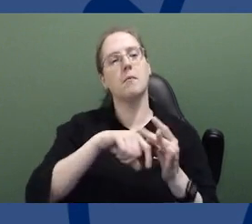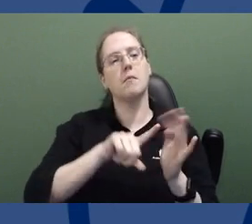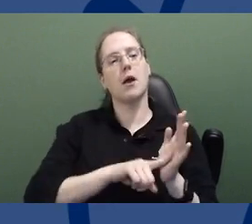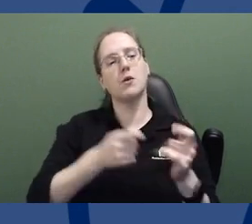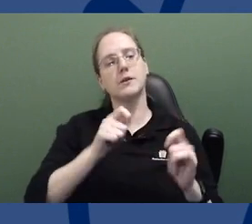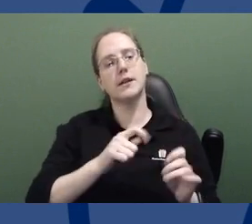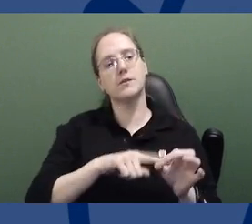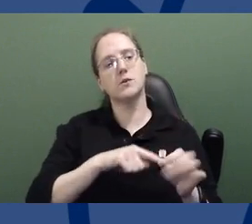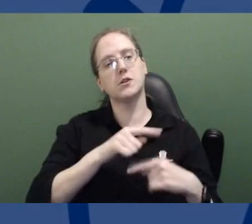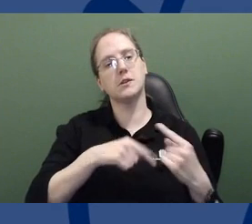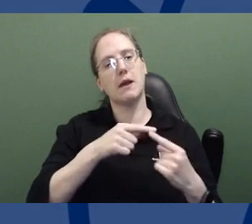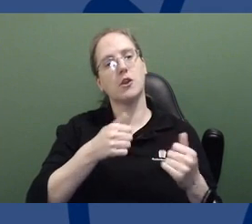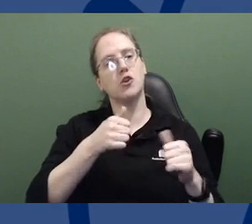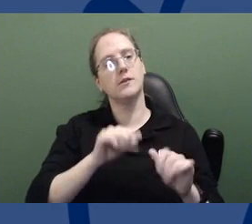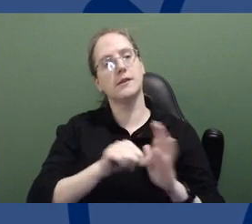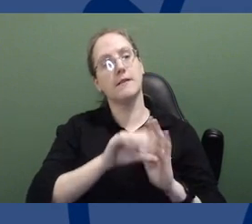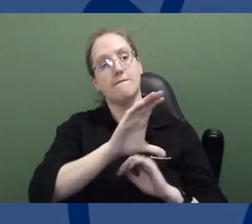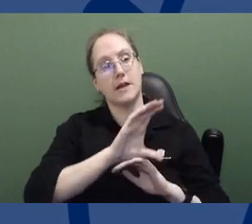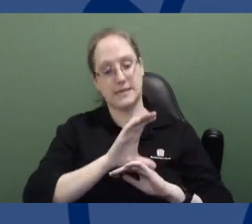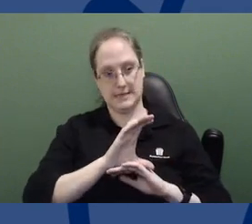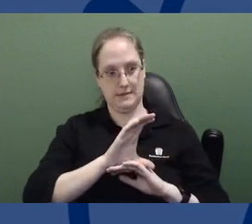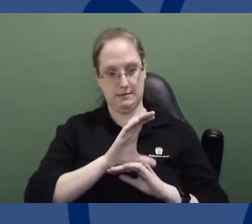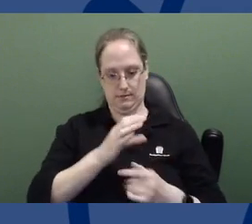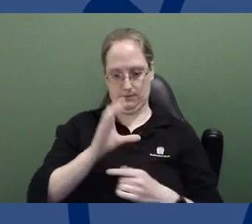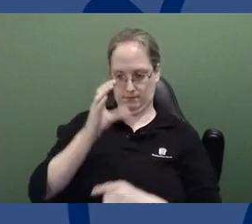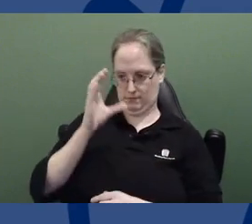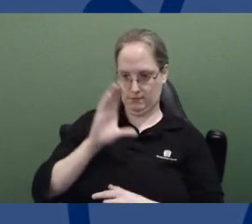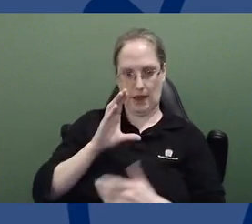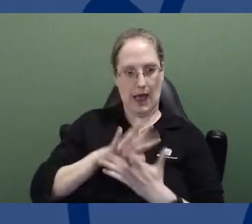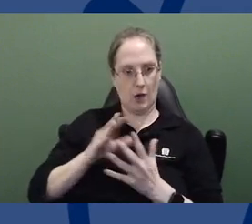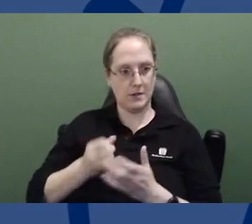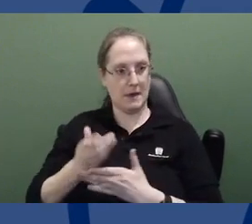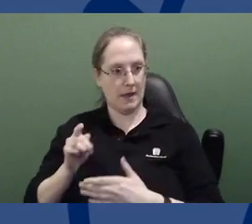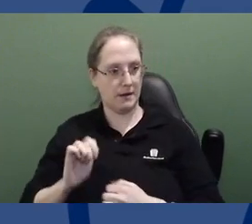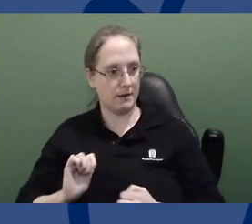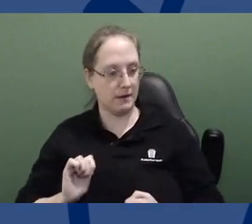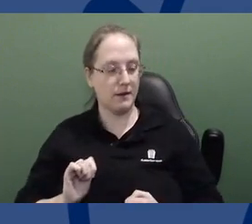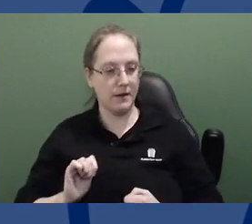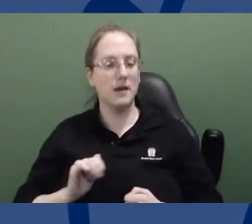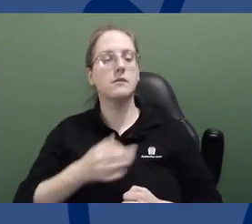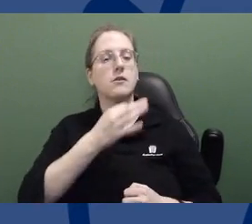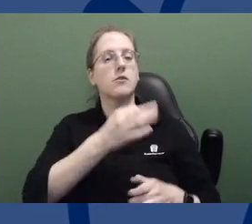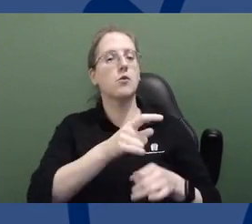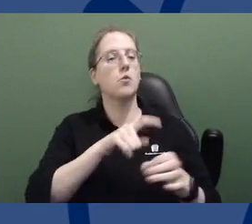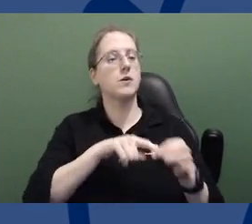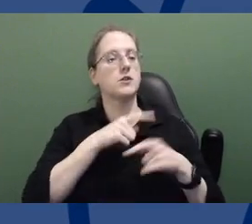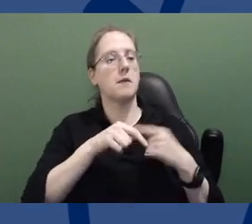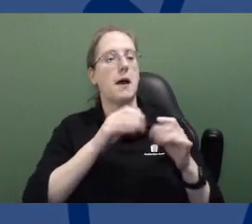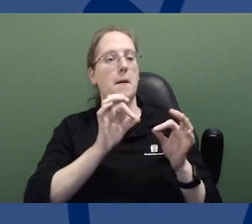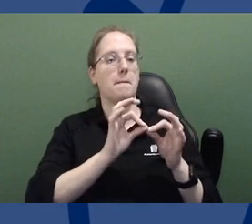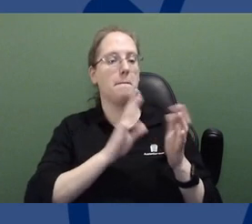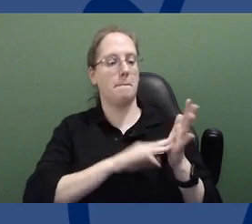that's received. So the question is around the microgrants, microbusiness. And does it